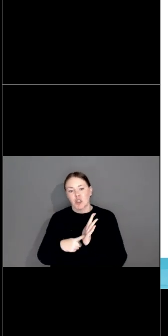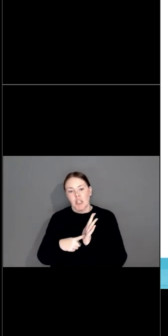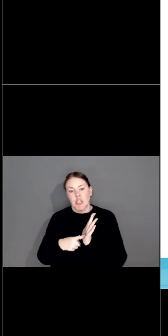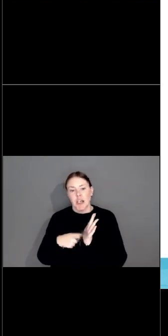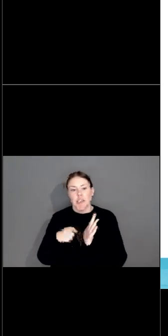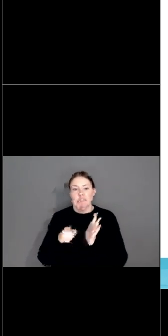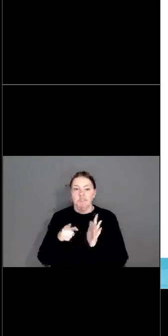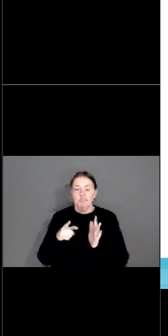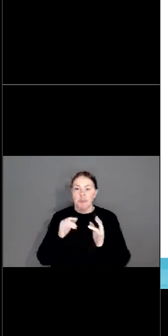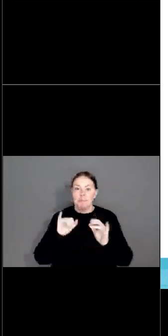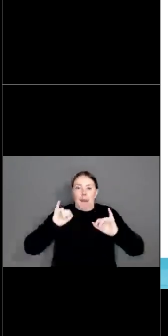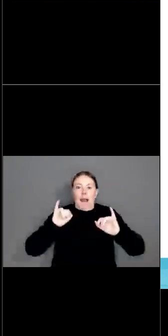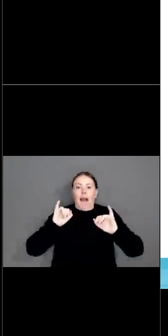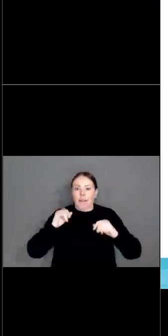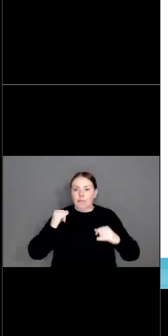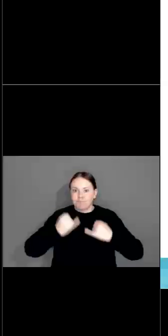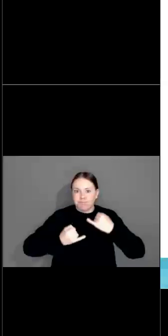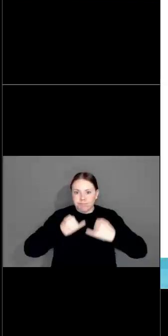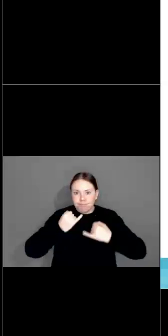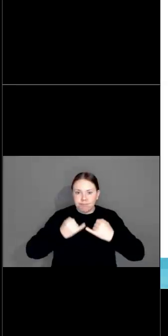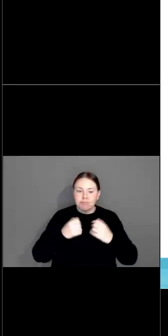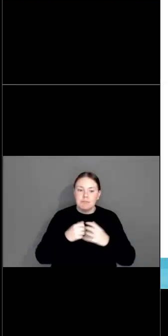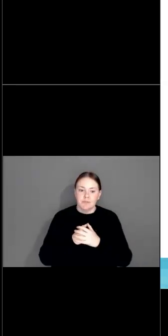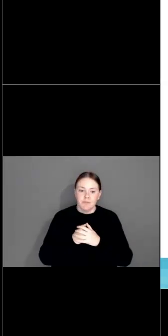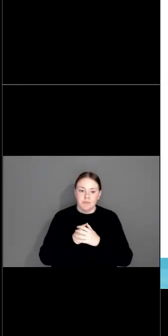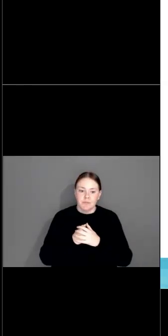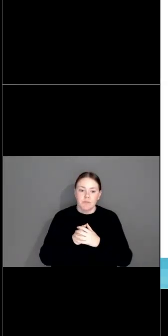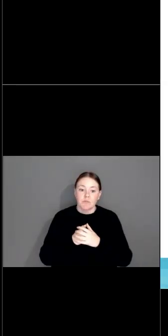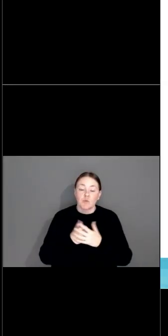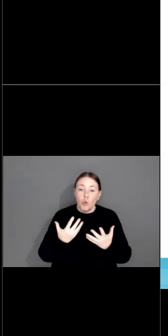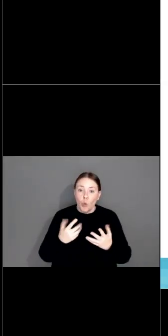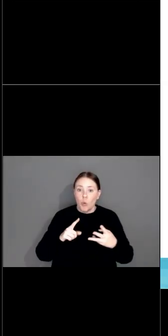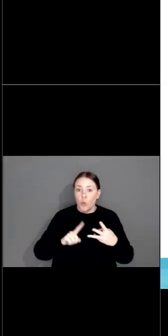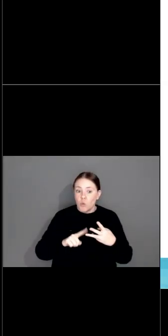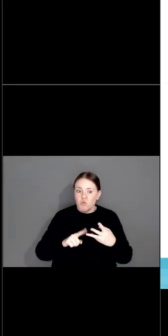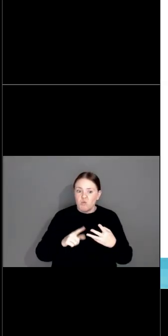police actually provide them with referrals Jack and Jill referrals for support to help them with